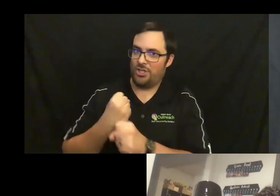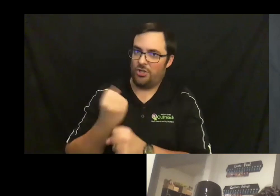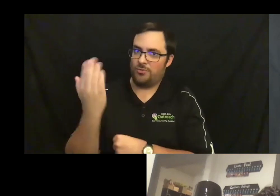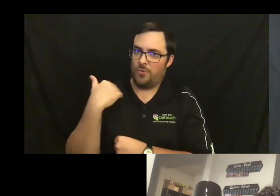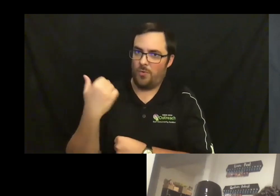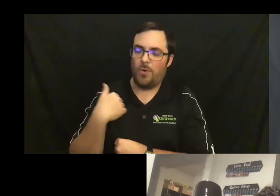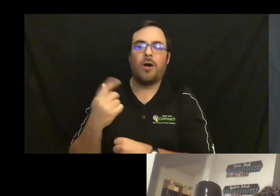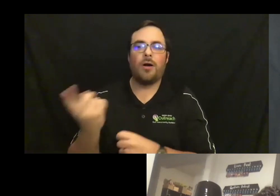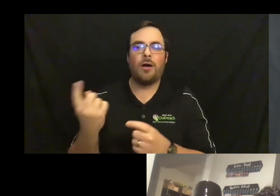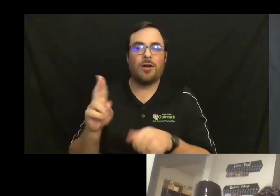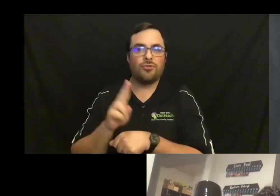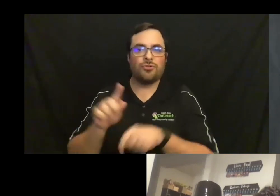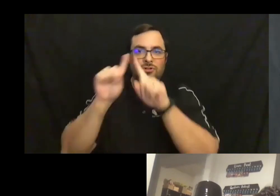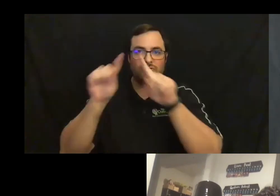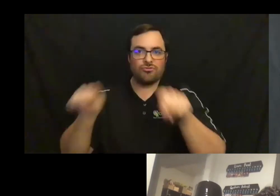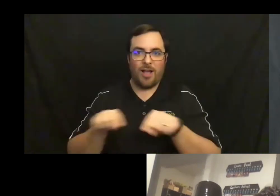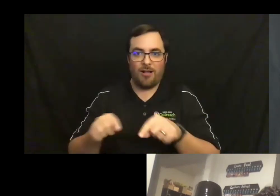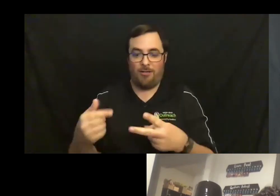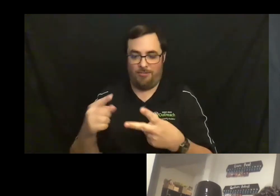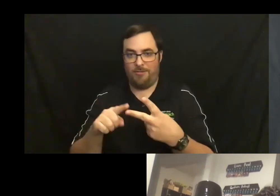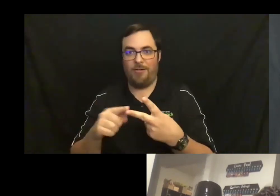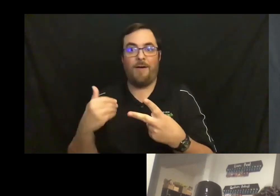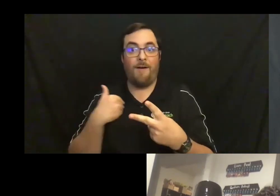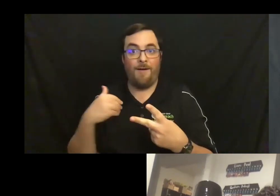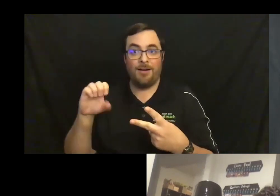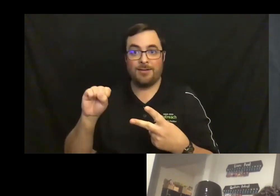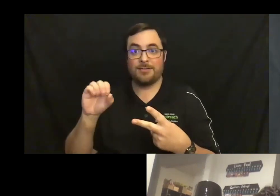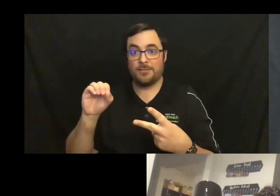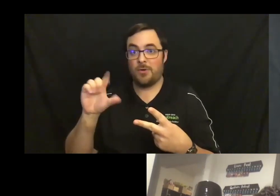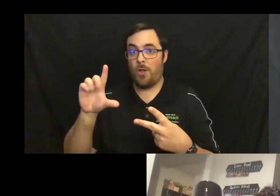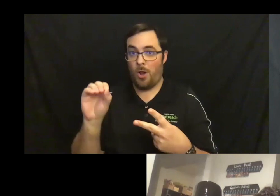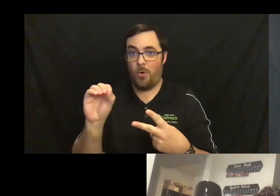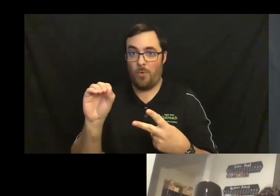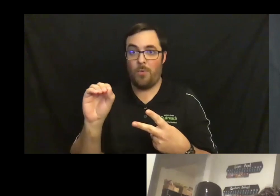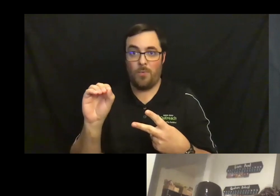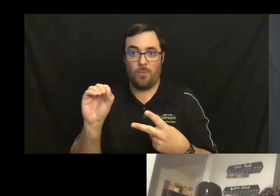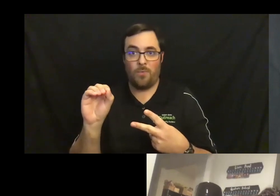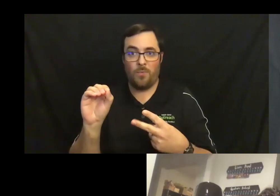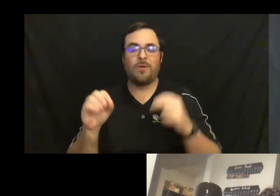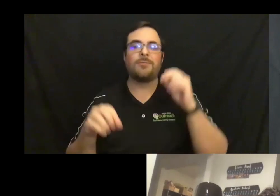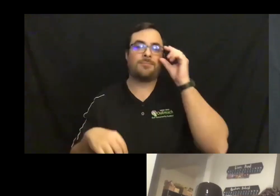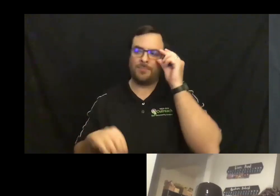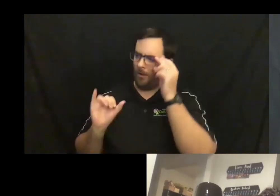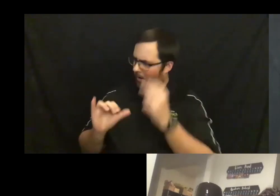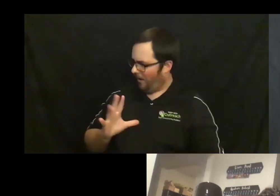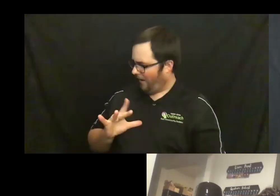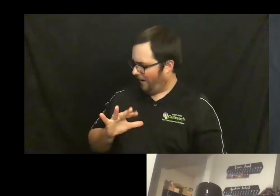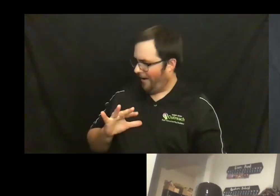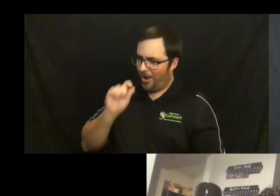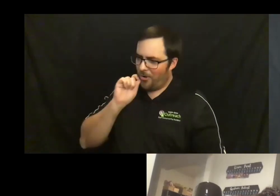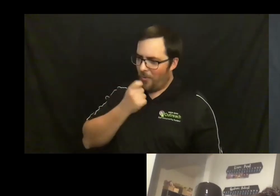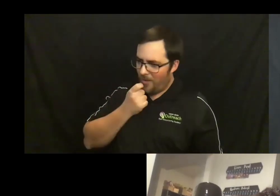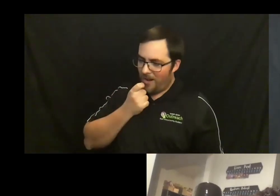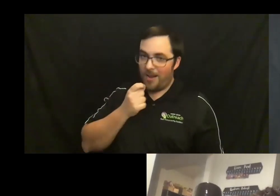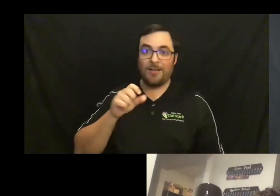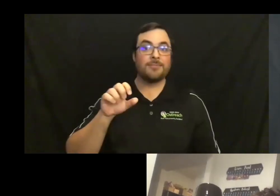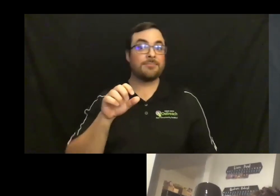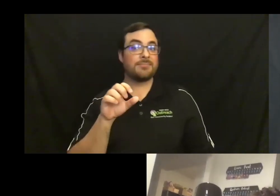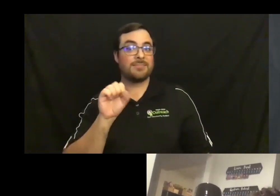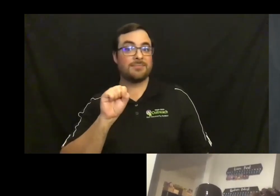had a solo. Didn't you? Jen: Very cool. Sid is wondering, Liam, do